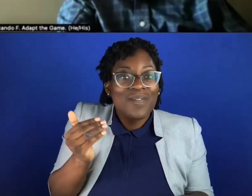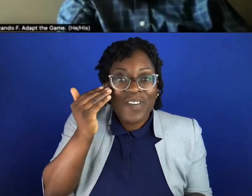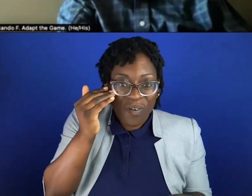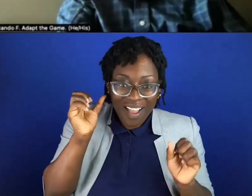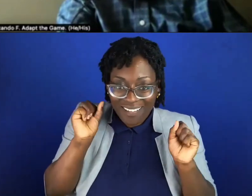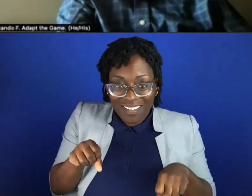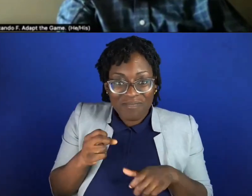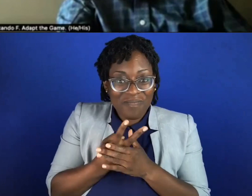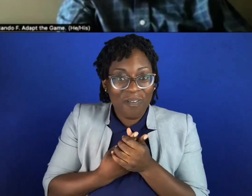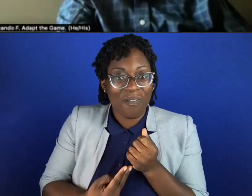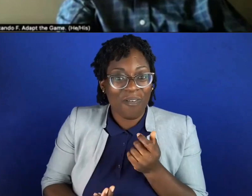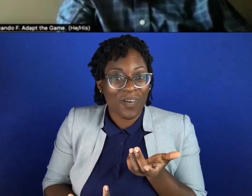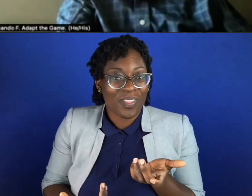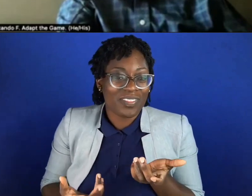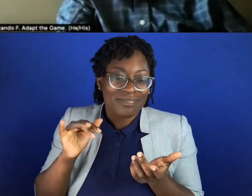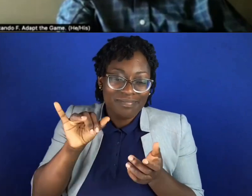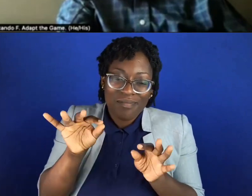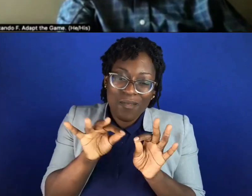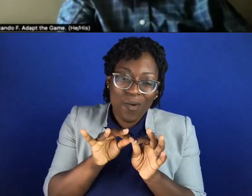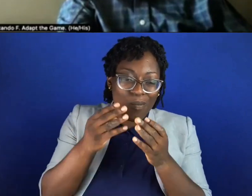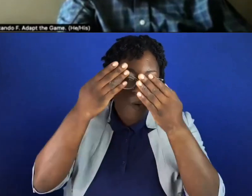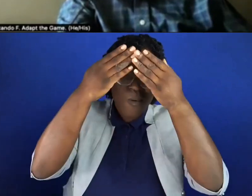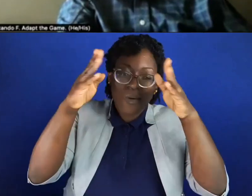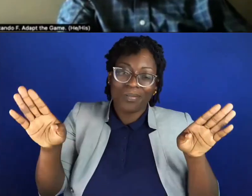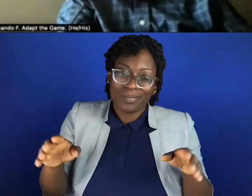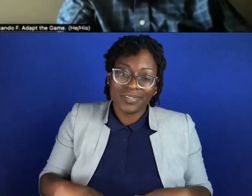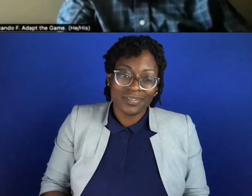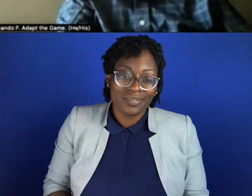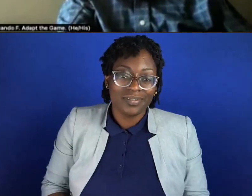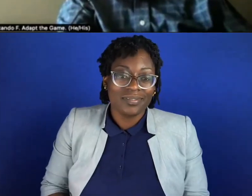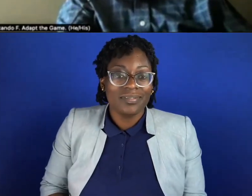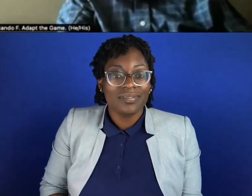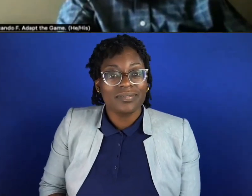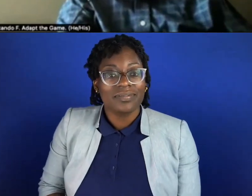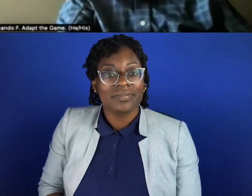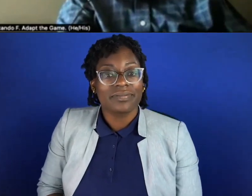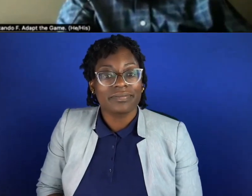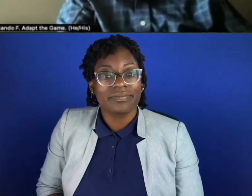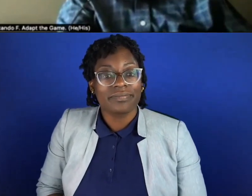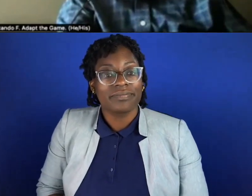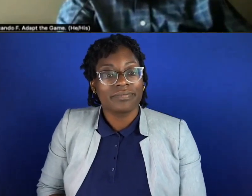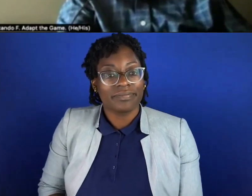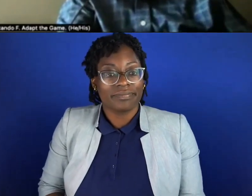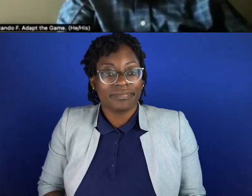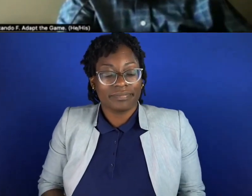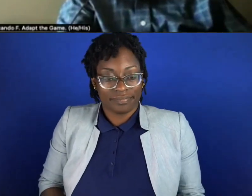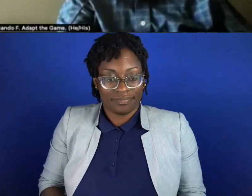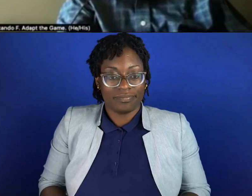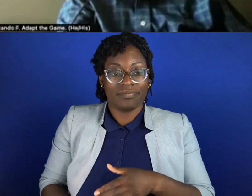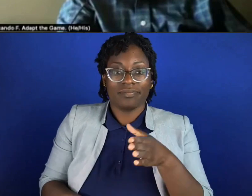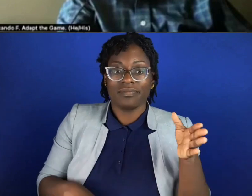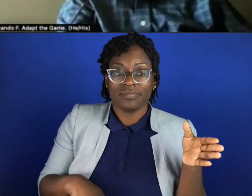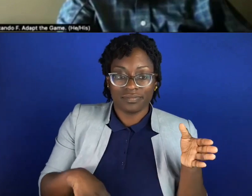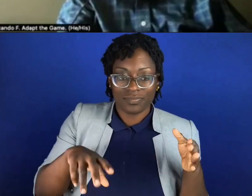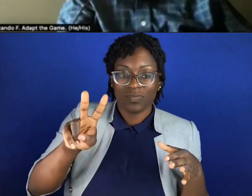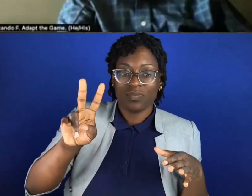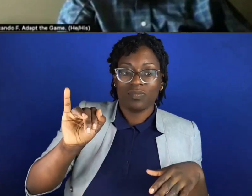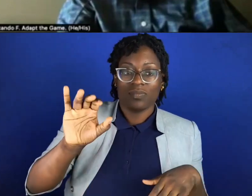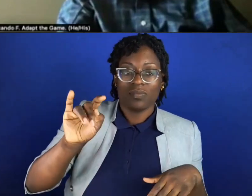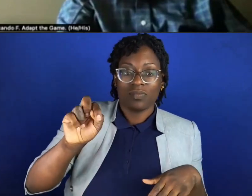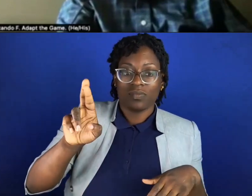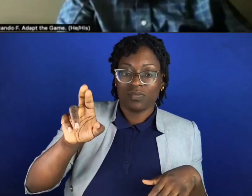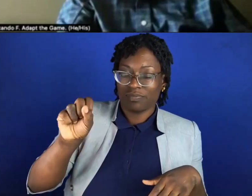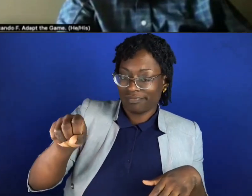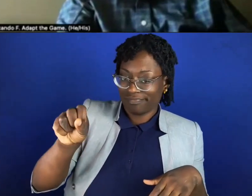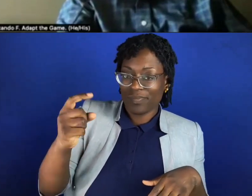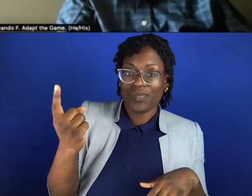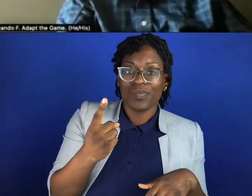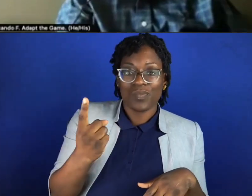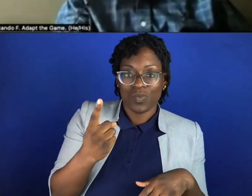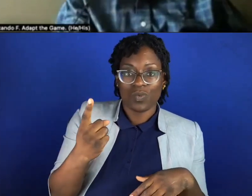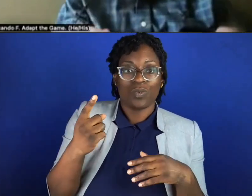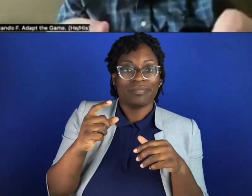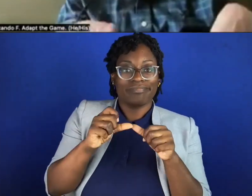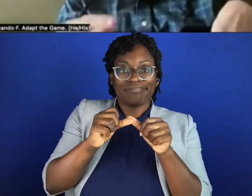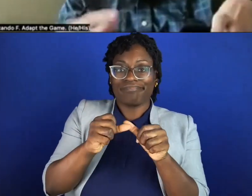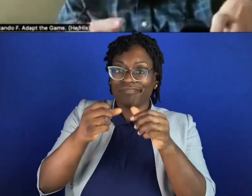Yah, I would echo that to leave always the door open to opportunities and to different